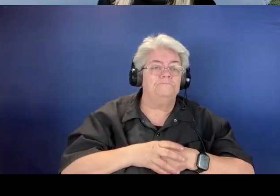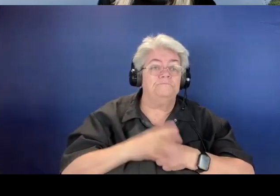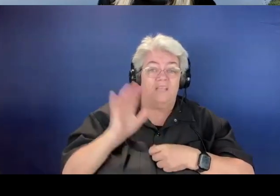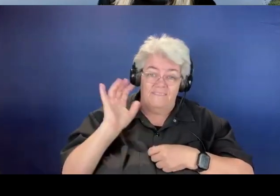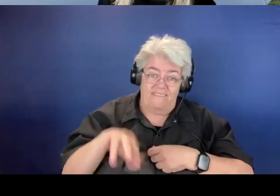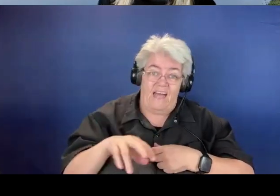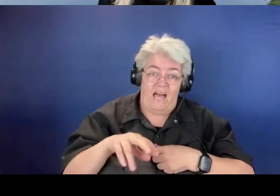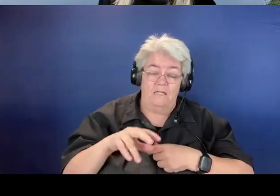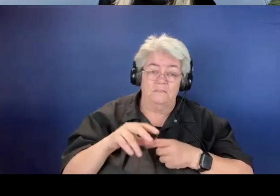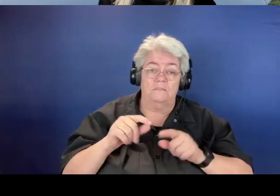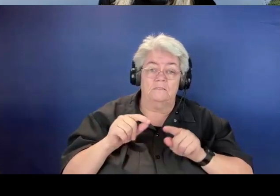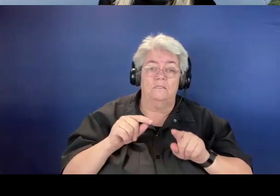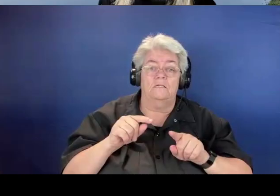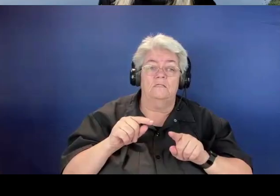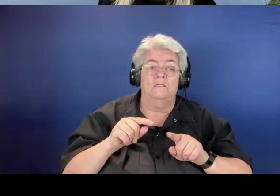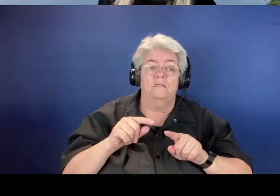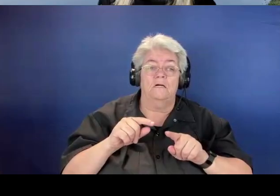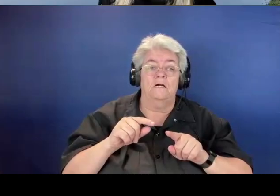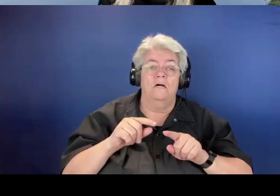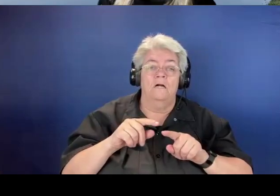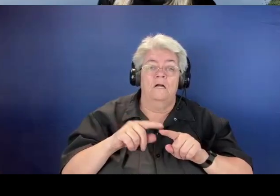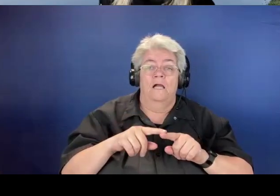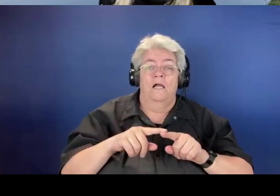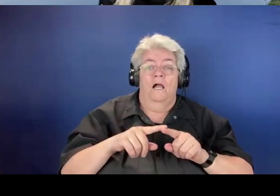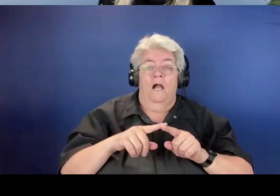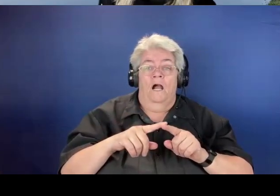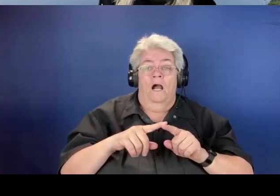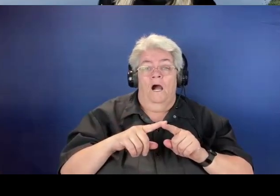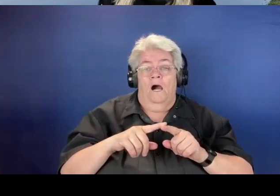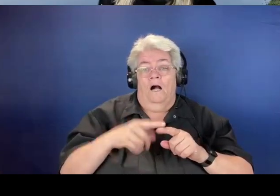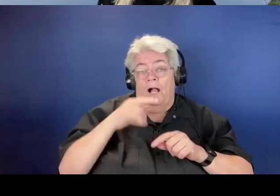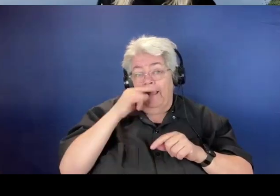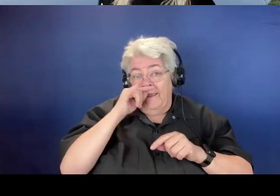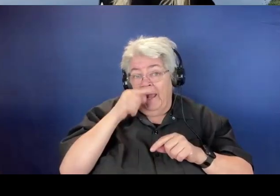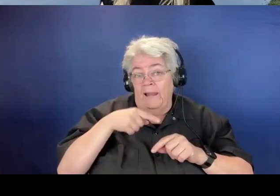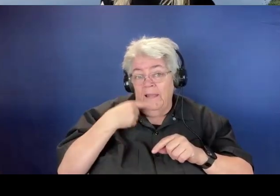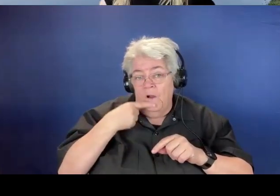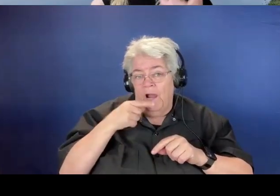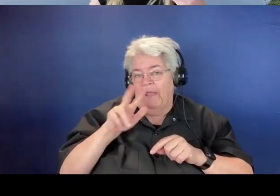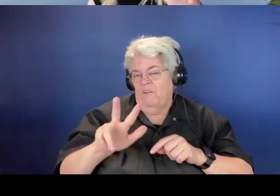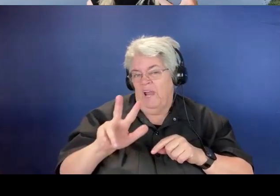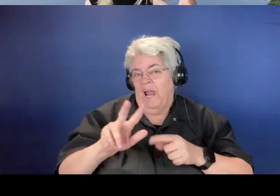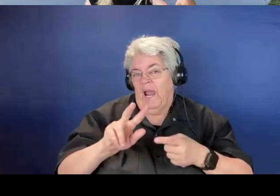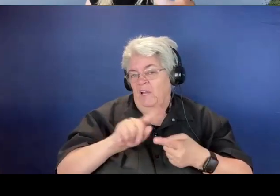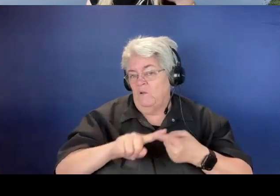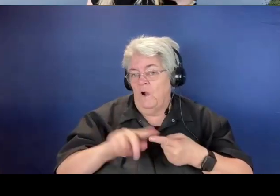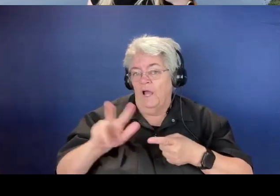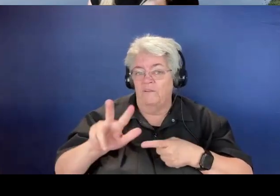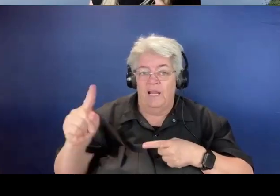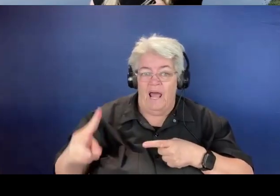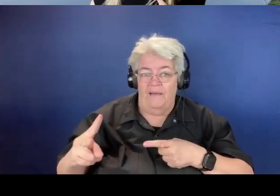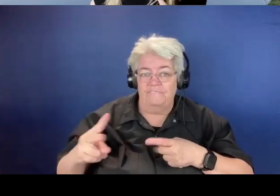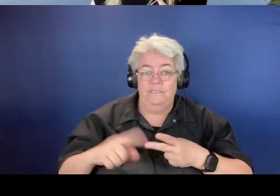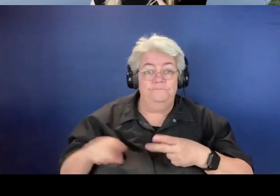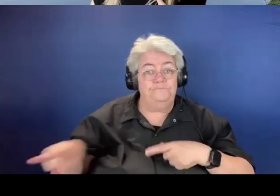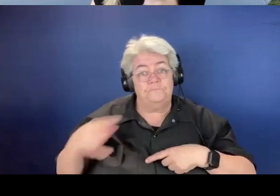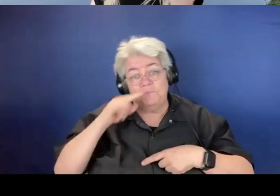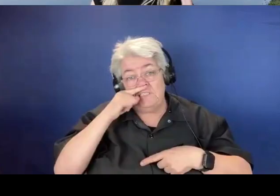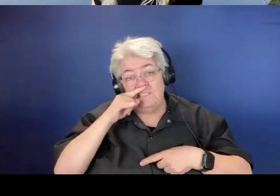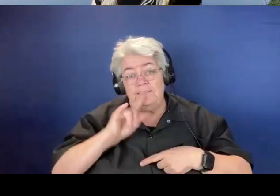typical, right, of a three to three and a half year old. Now, the question is, did your child fixed? We know that they're delayed.